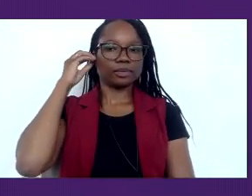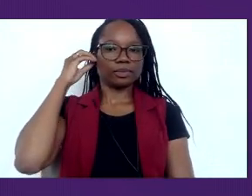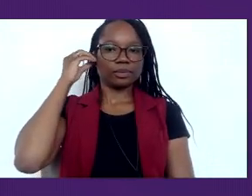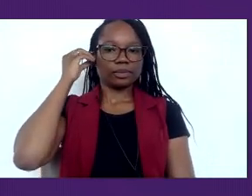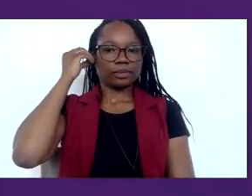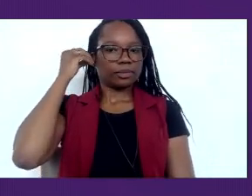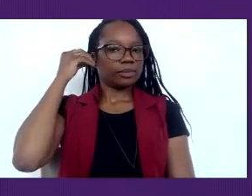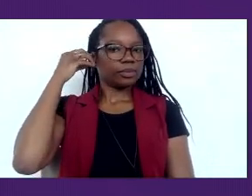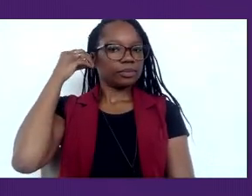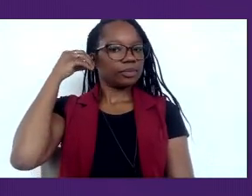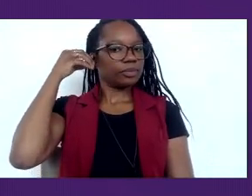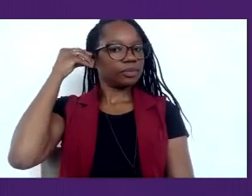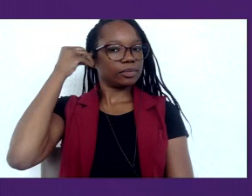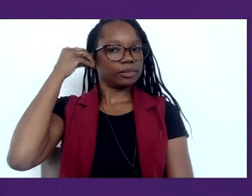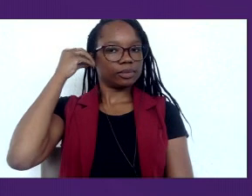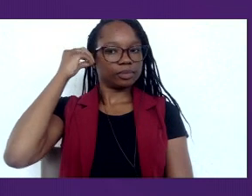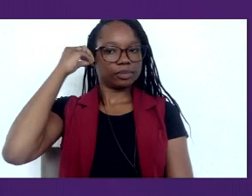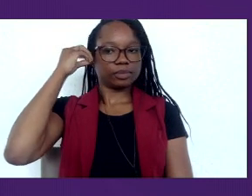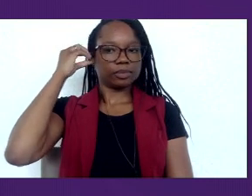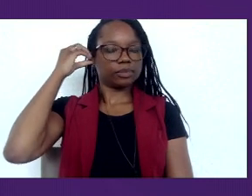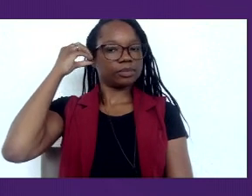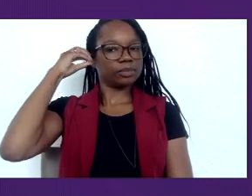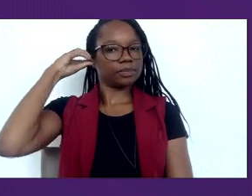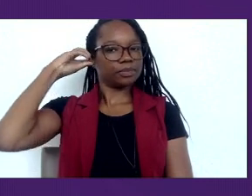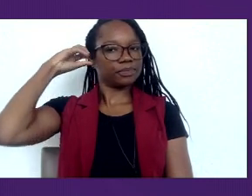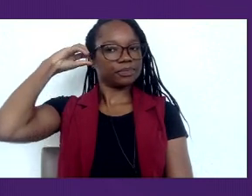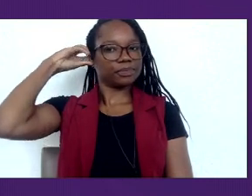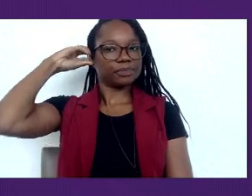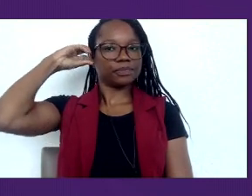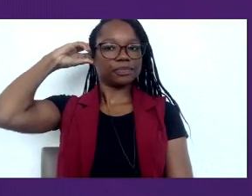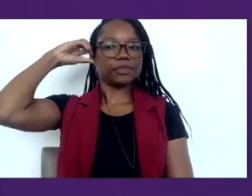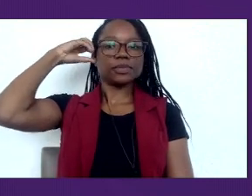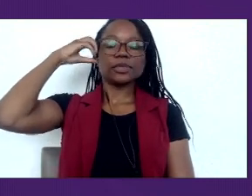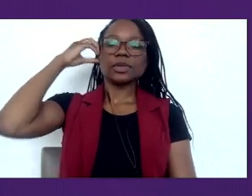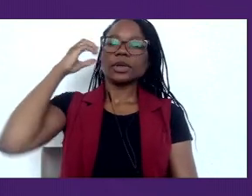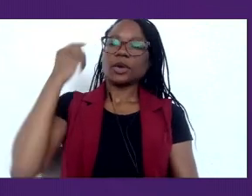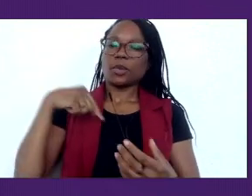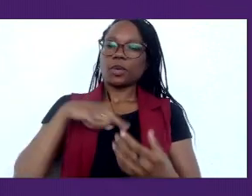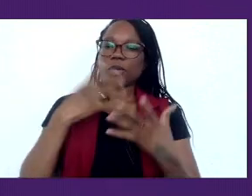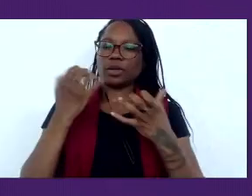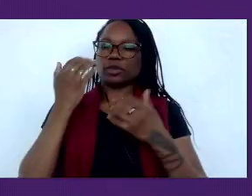the world and our place in it? So, Bearden's collage evokes feelings